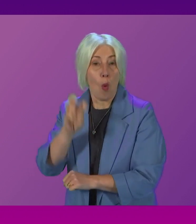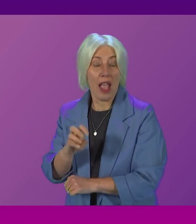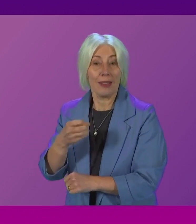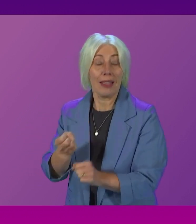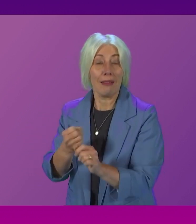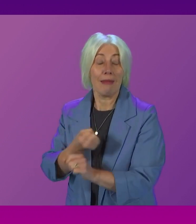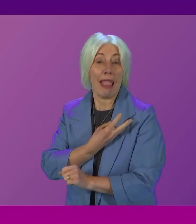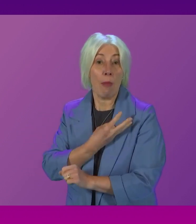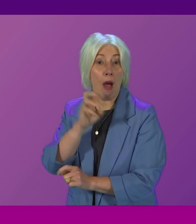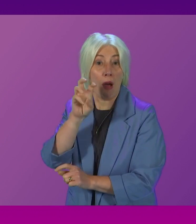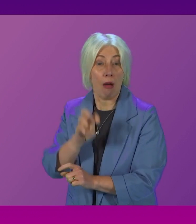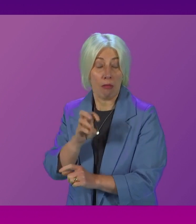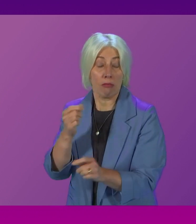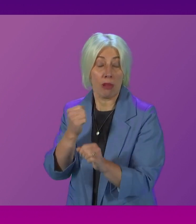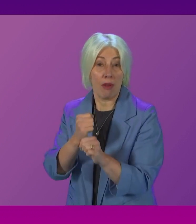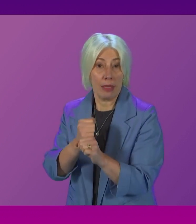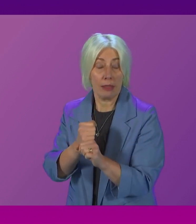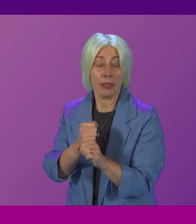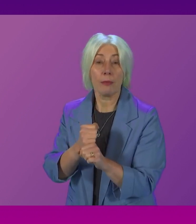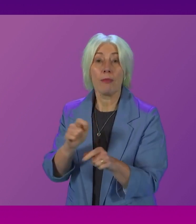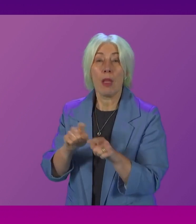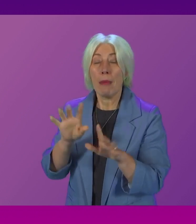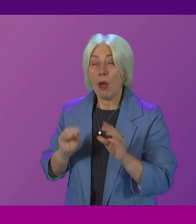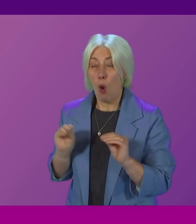the health service agenda for change staff have been offered an average of 4.5 per cent,